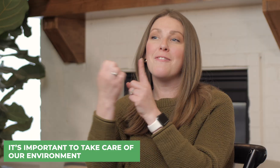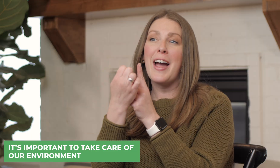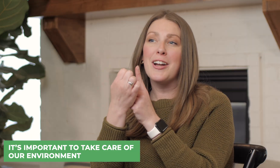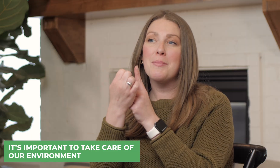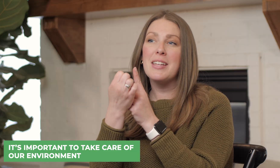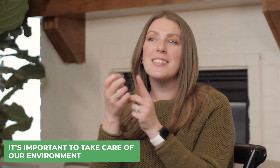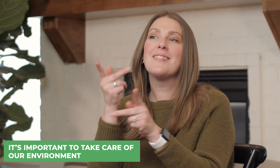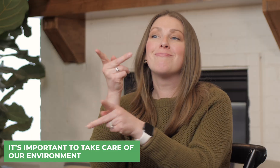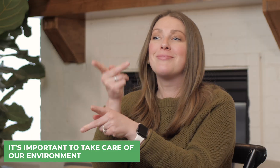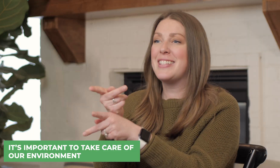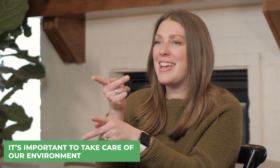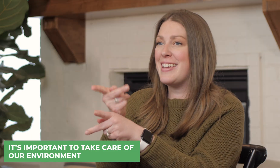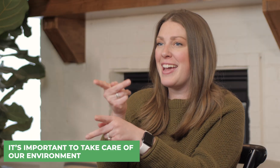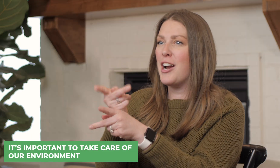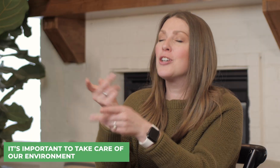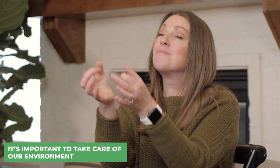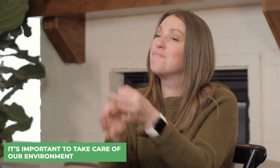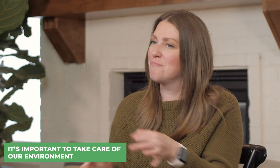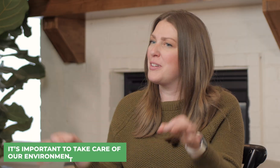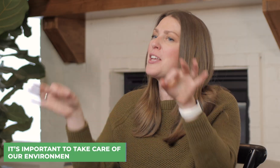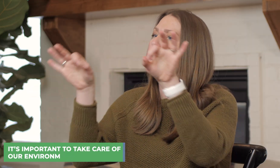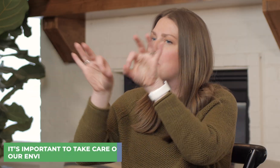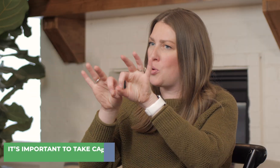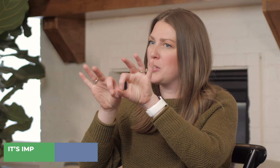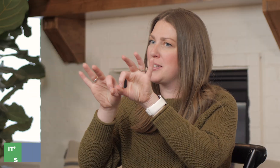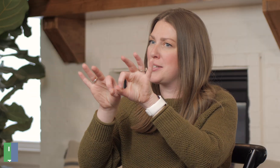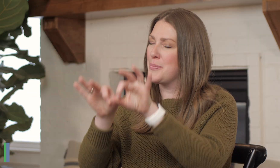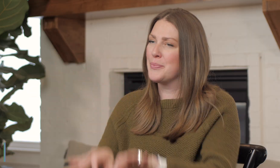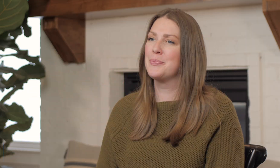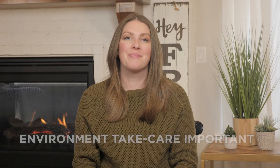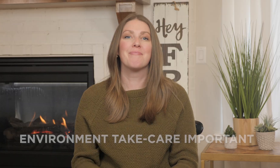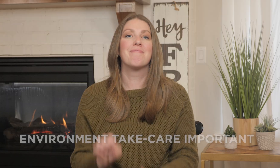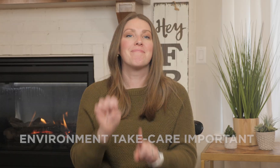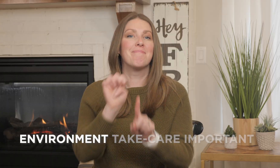'Environment take care important.'